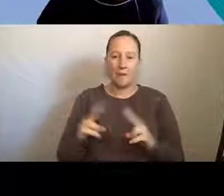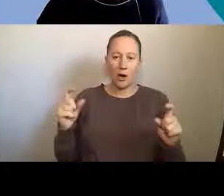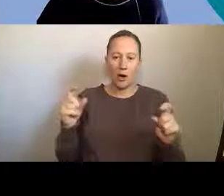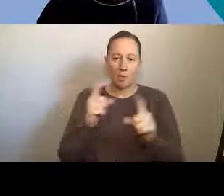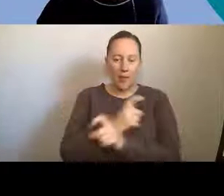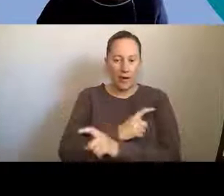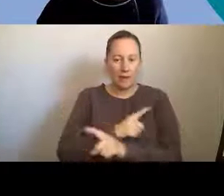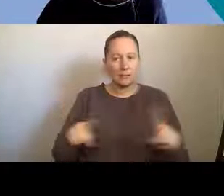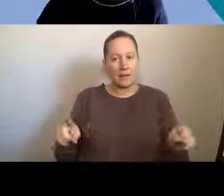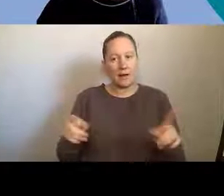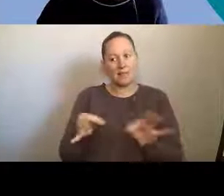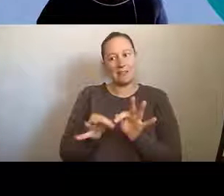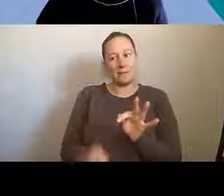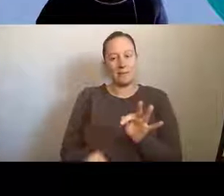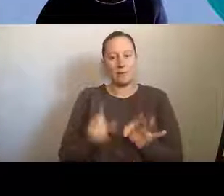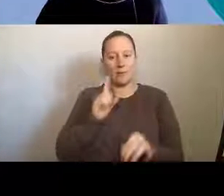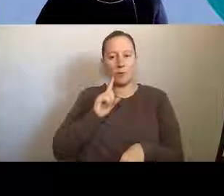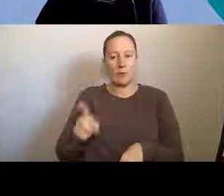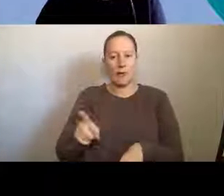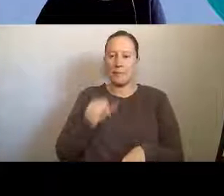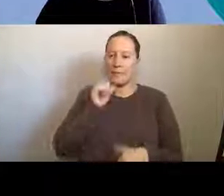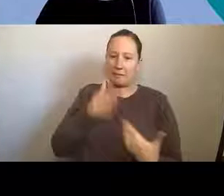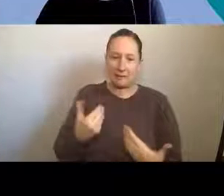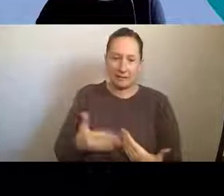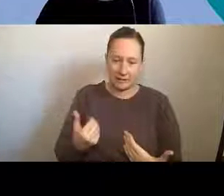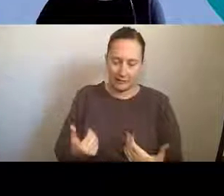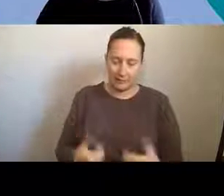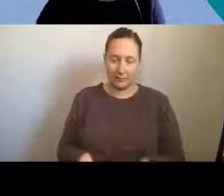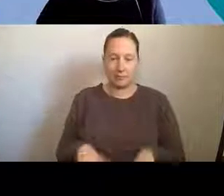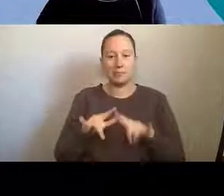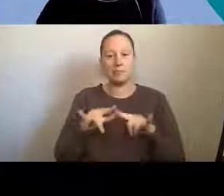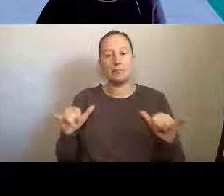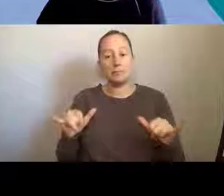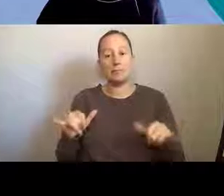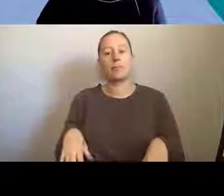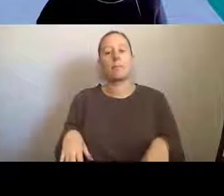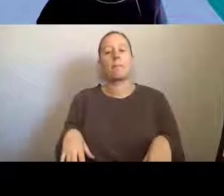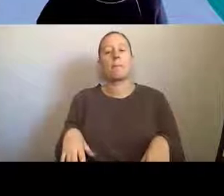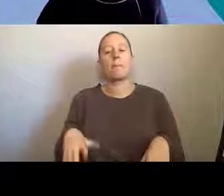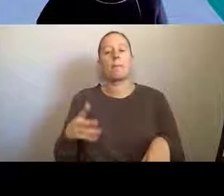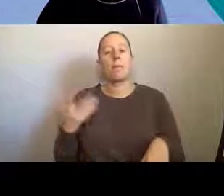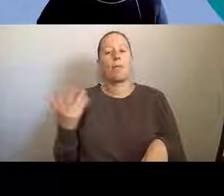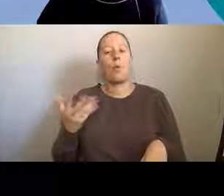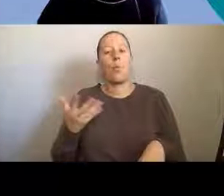is really no small feat. And likewise, thinking about what circumstances would promote